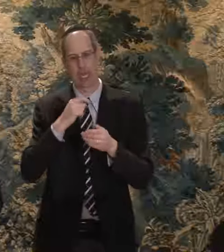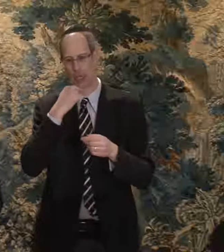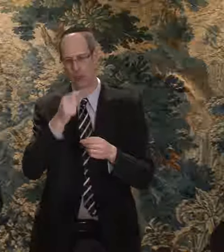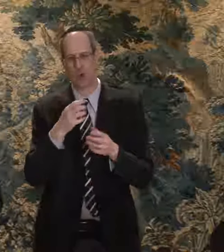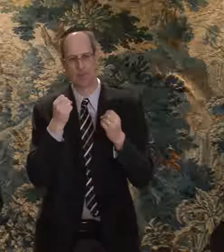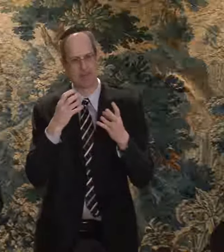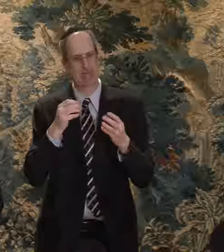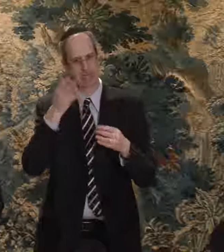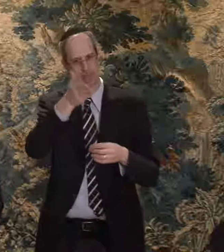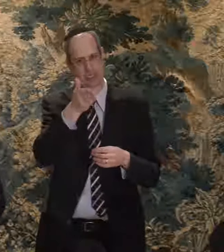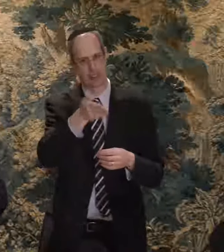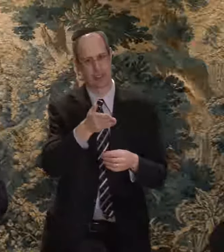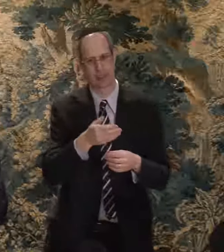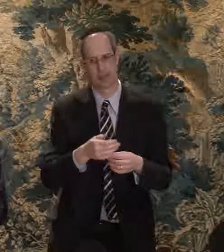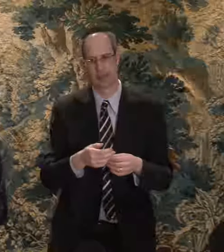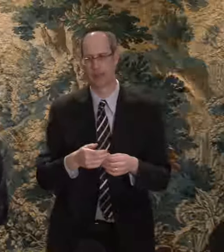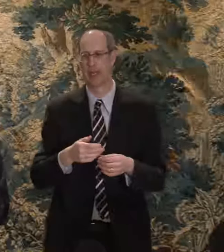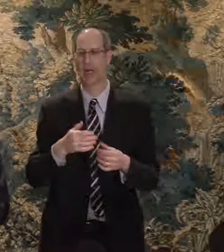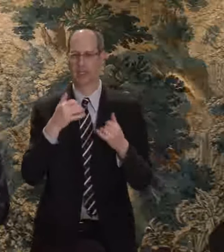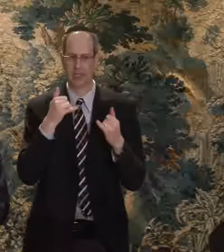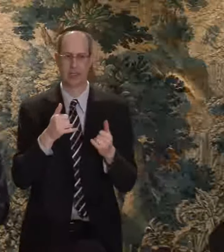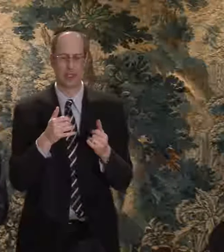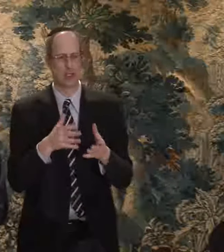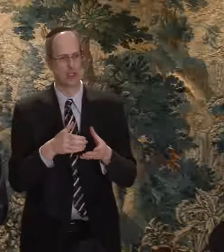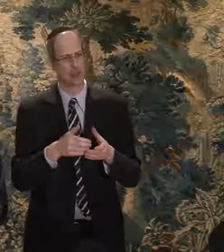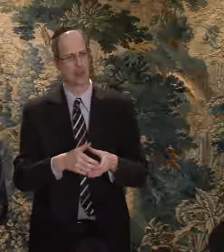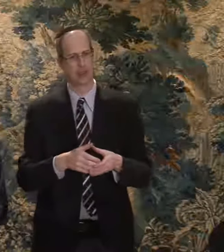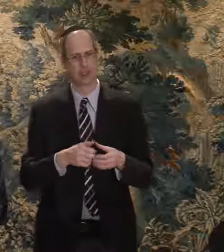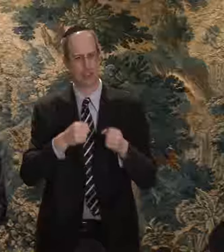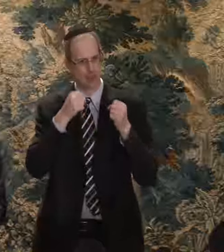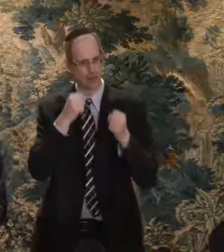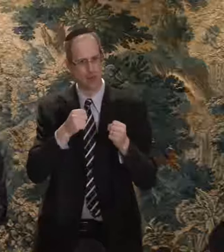speeches and is a great time with Holcomb in Lakewood Rob Yosef Ryman who